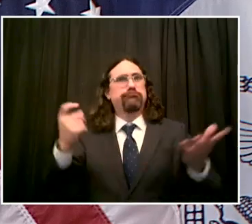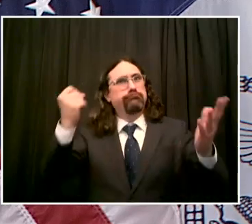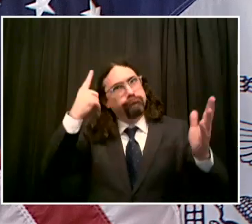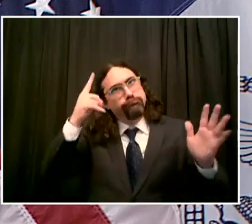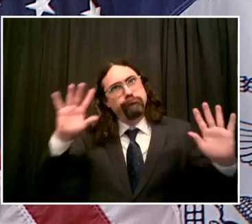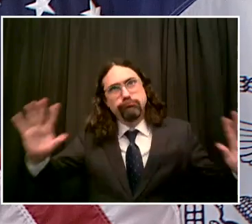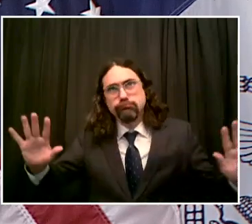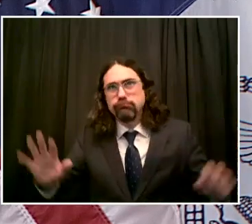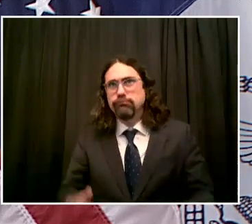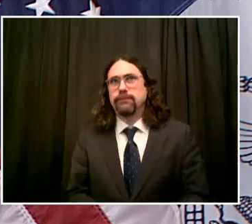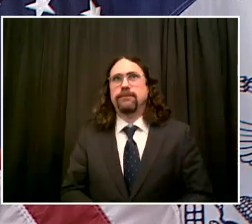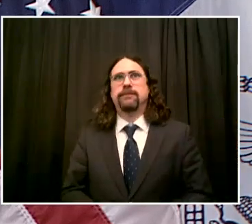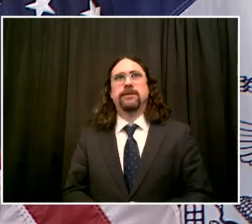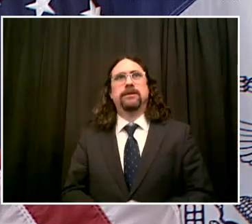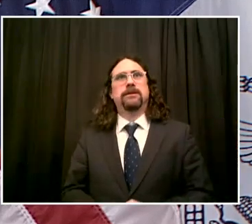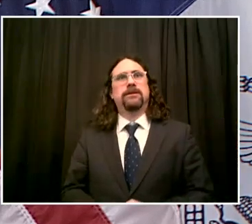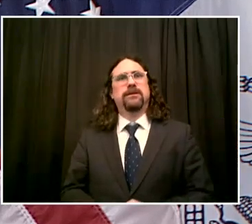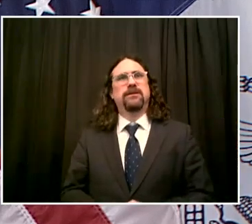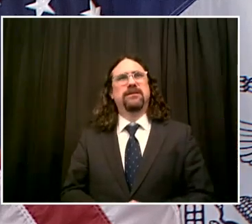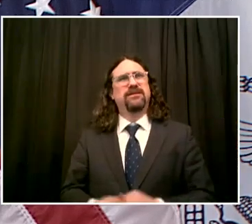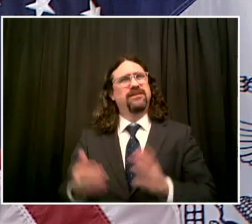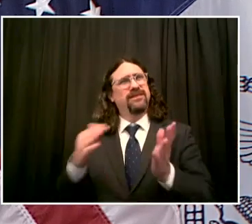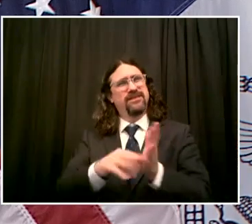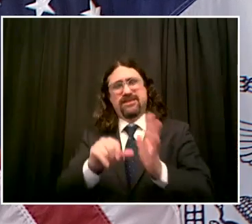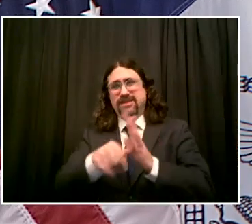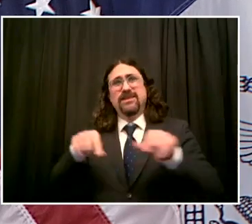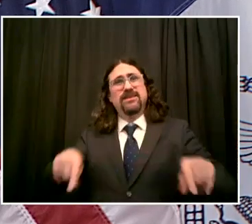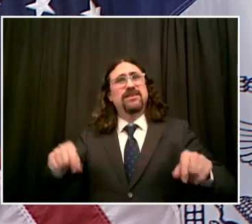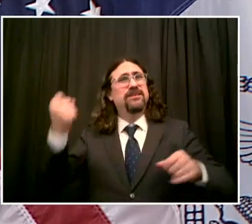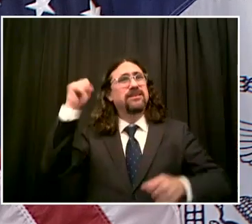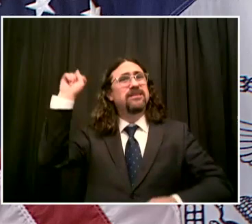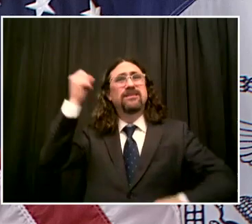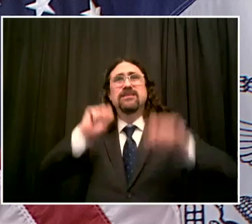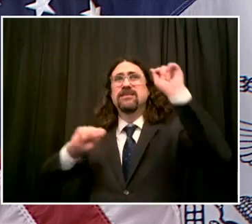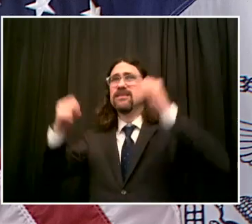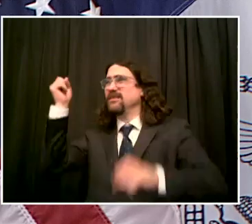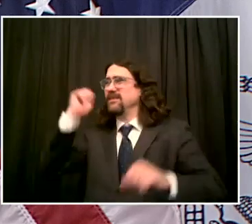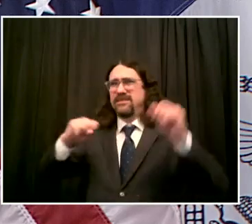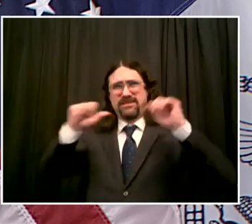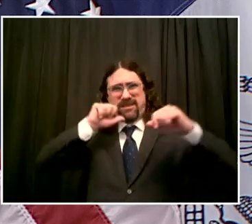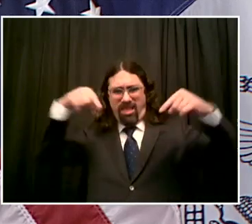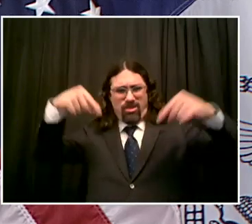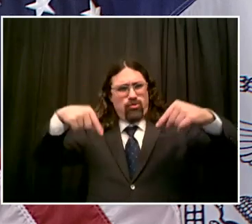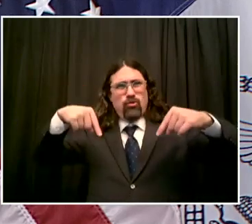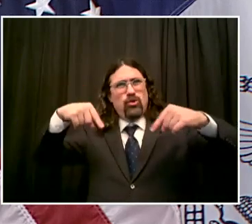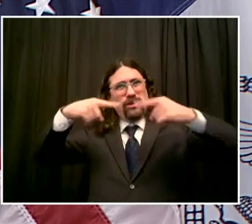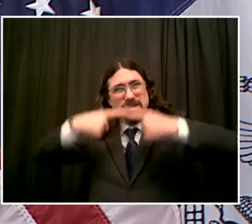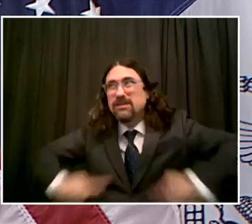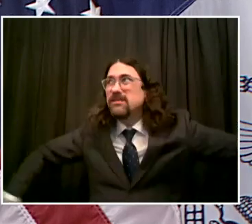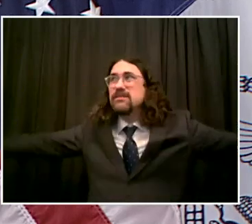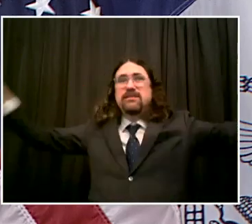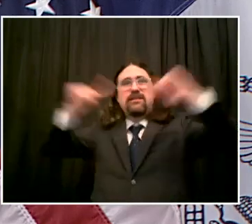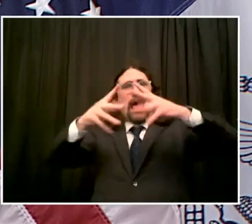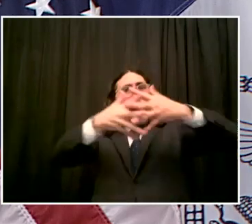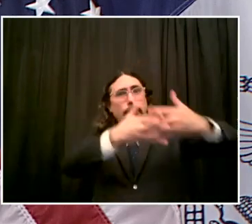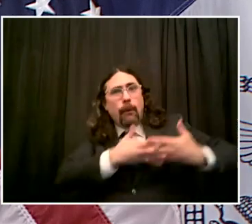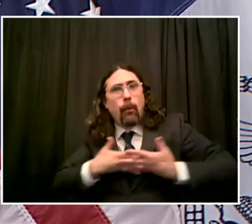IN 400 YEARS OF AMICERAN RACISM. THAT'S NOT THE SAME QUESTION IS